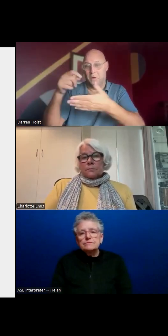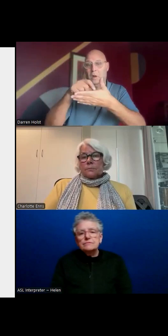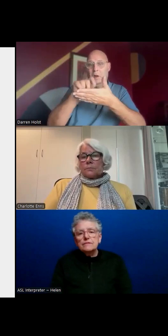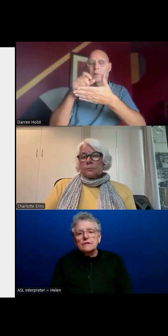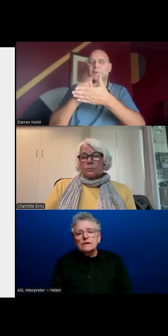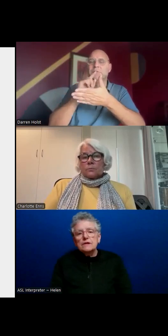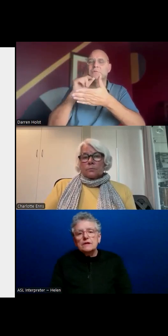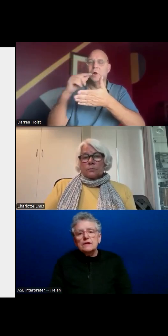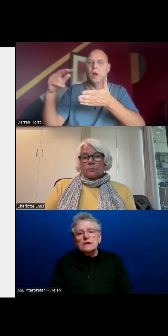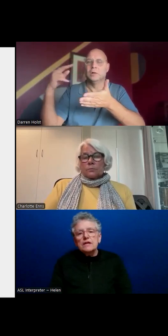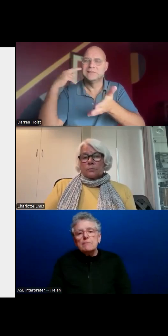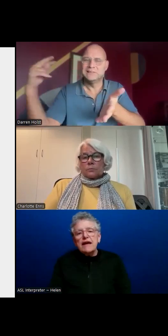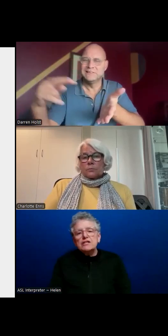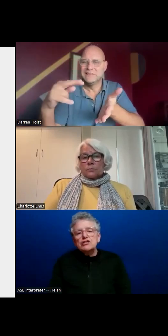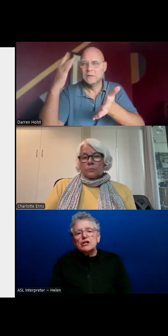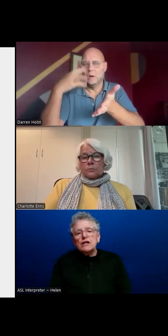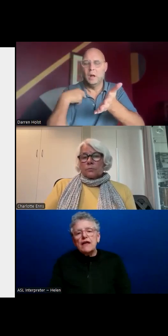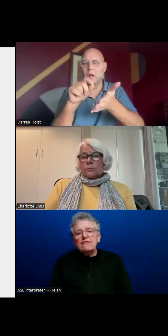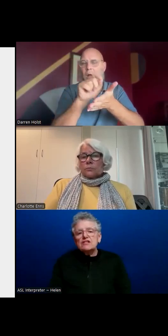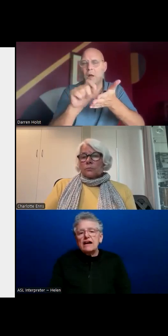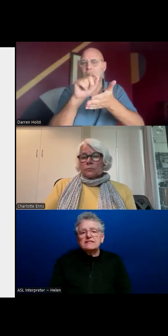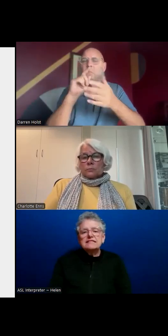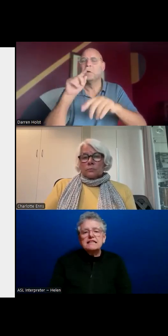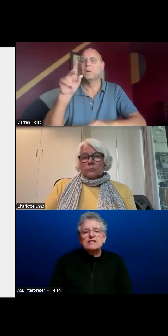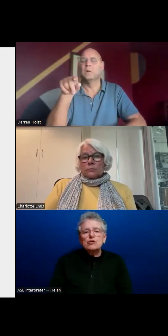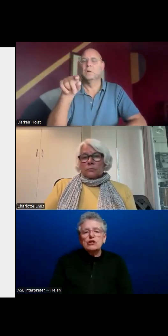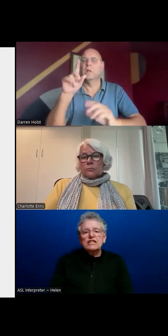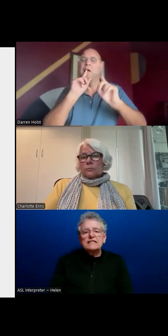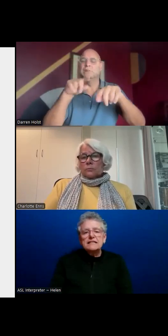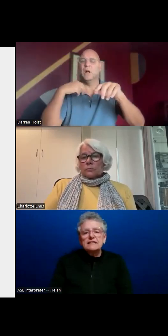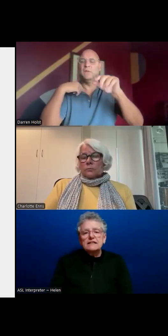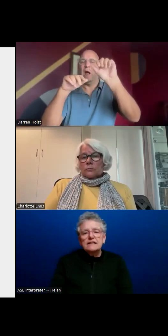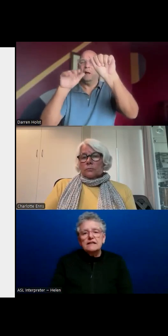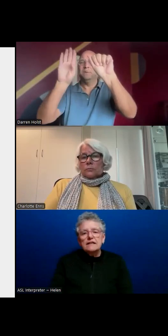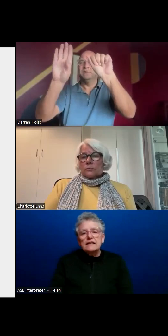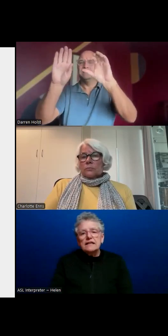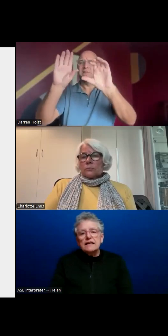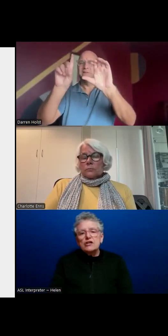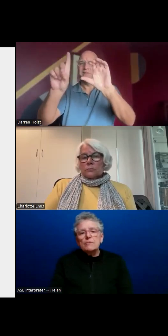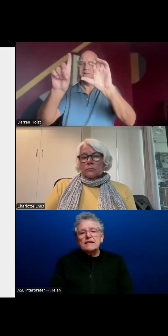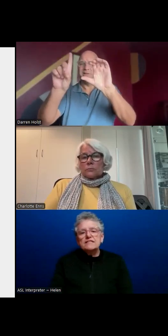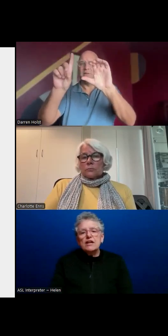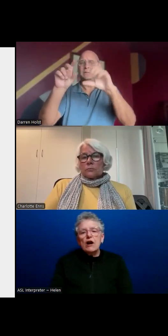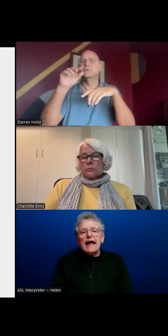Okay. Make sure that the child doesn't see the score sheet,